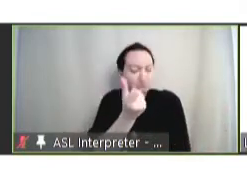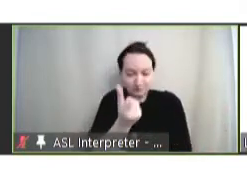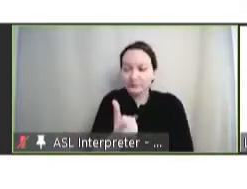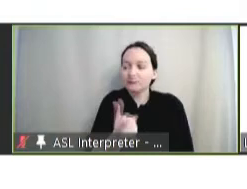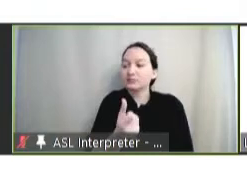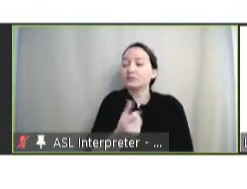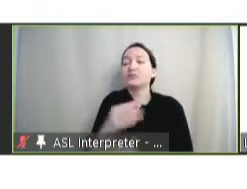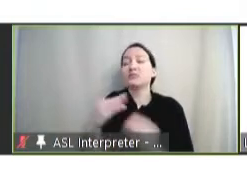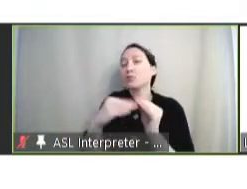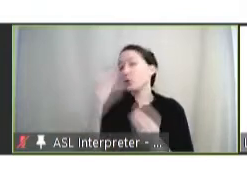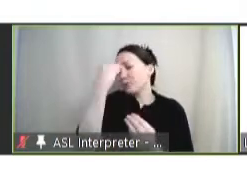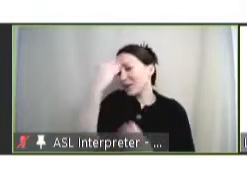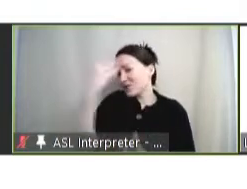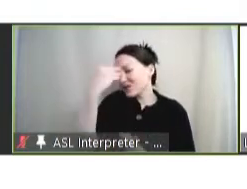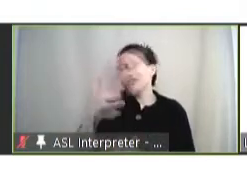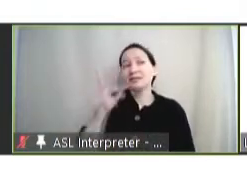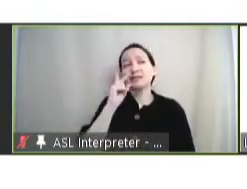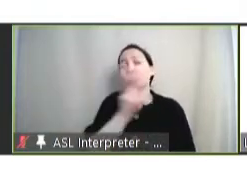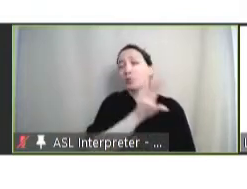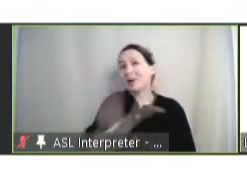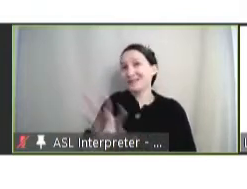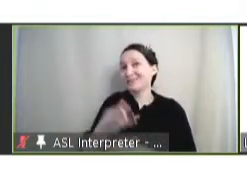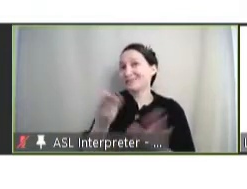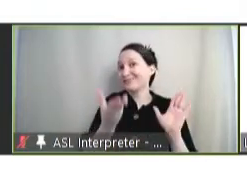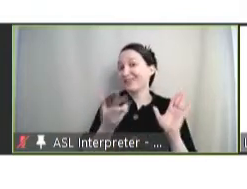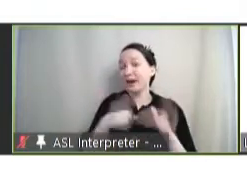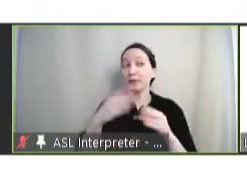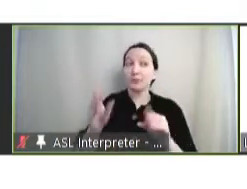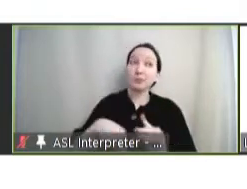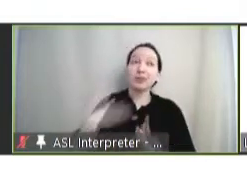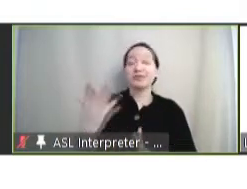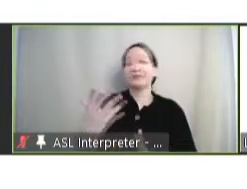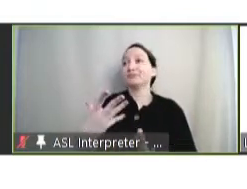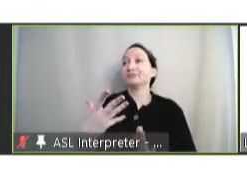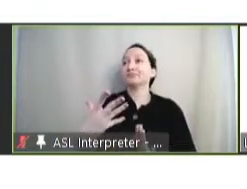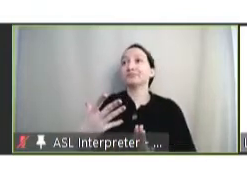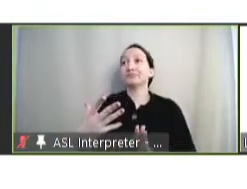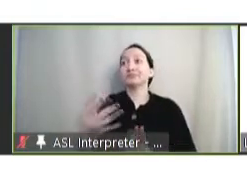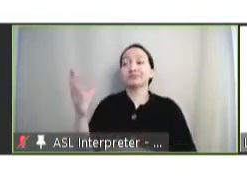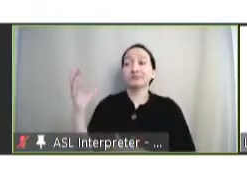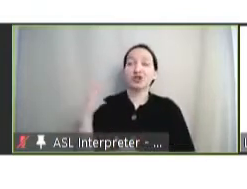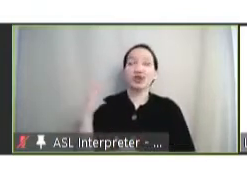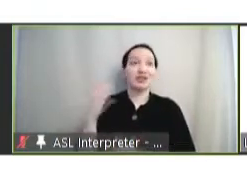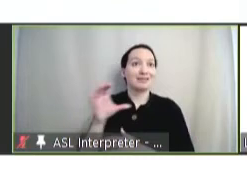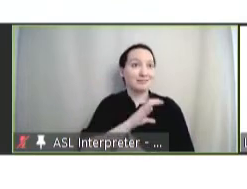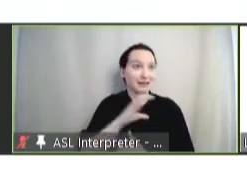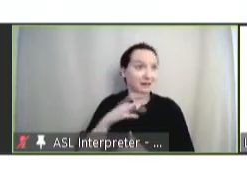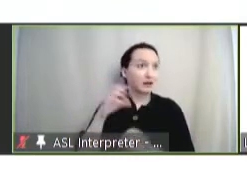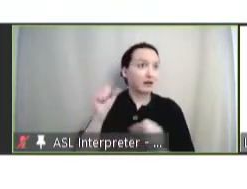information on our website. I'm happy to provide it to the Chair and the committee. Any other